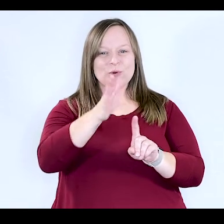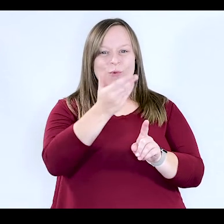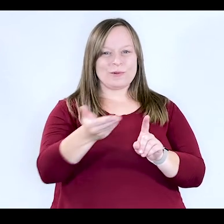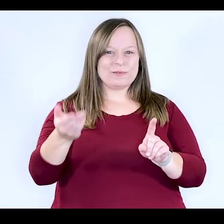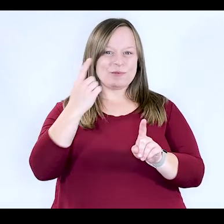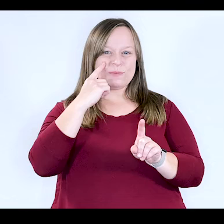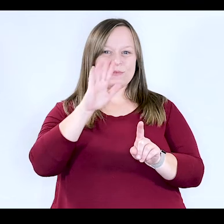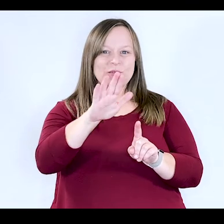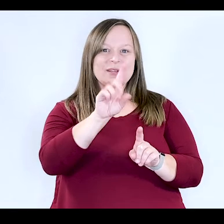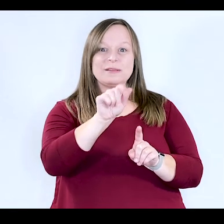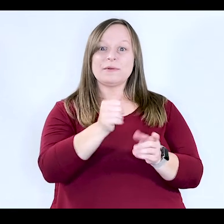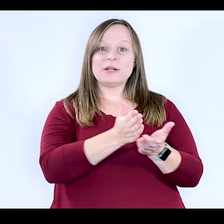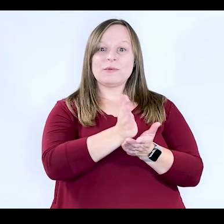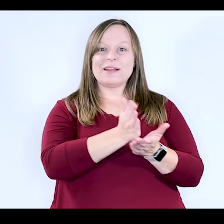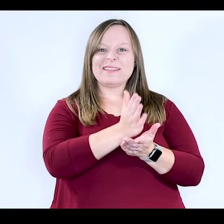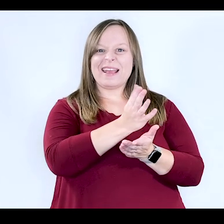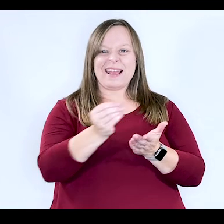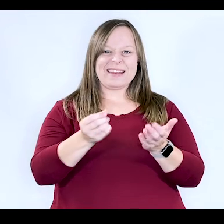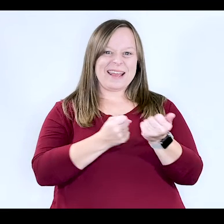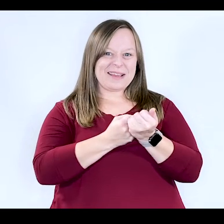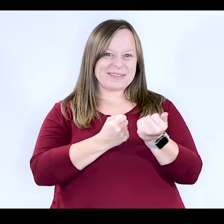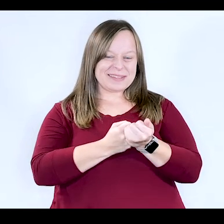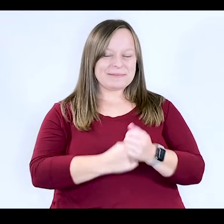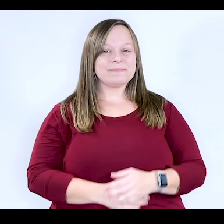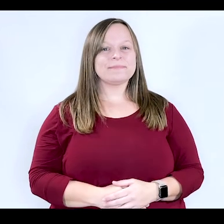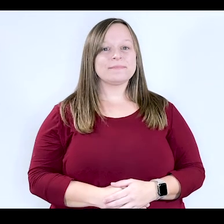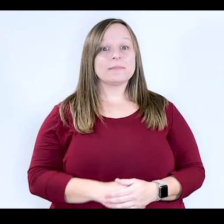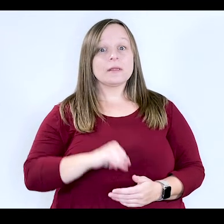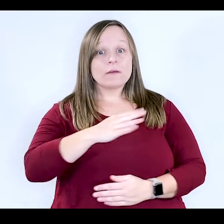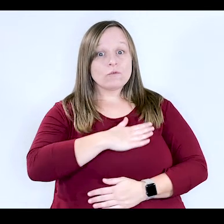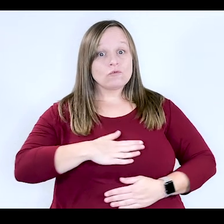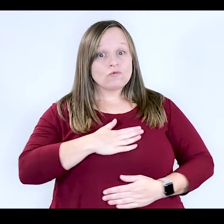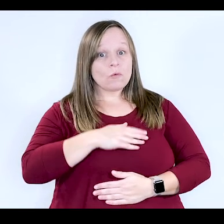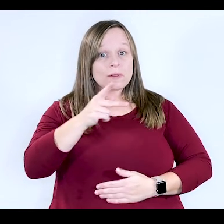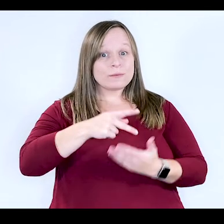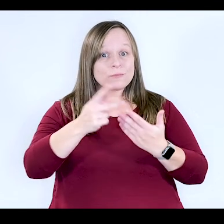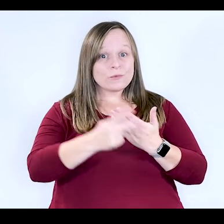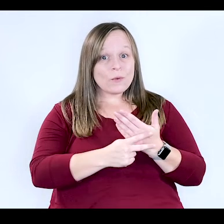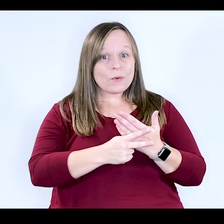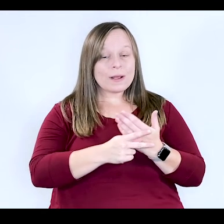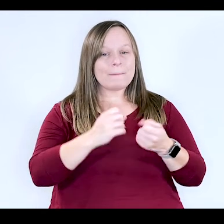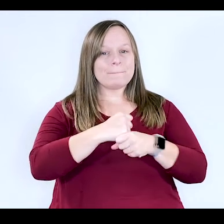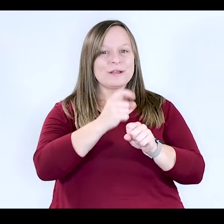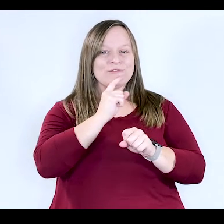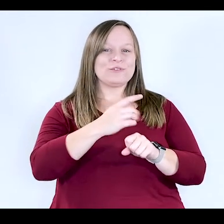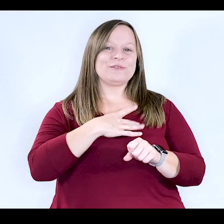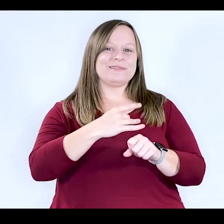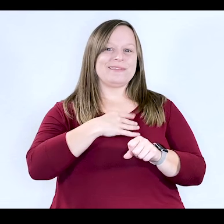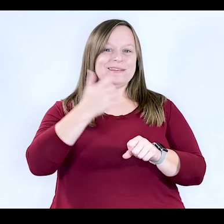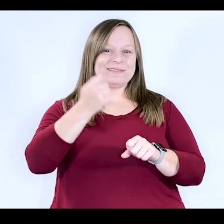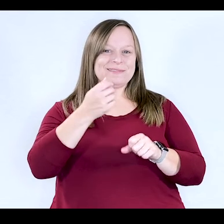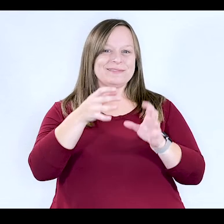York, your source for disability rights and advocacy. If you enjoyed our program, make sure to subscribe, like,